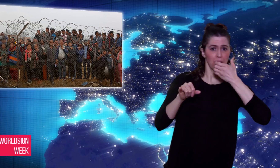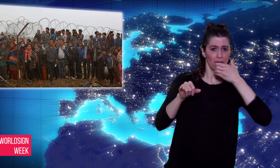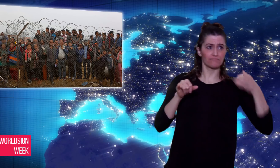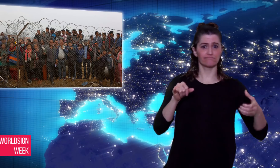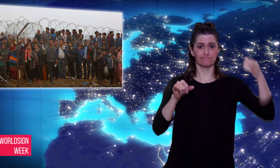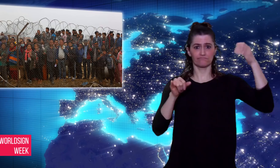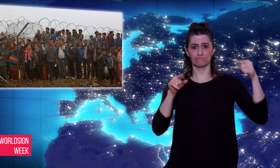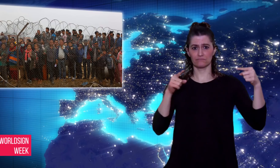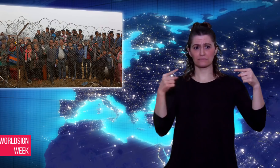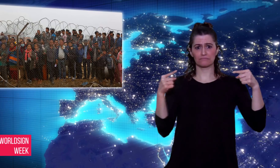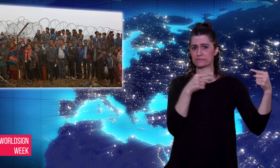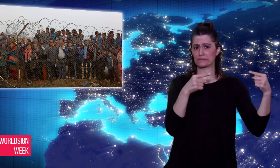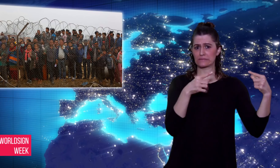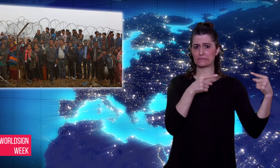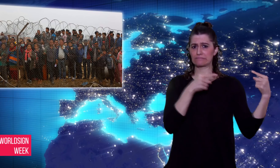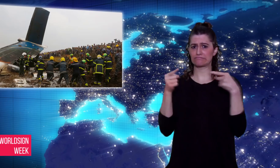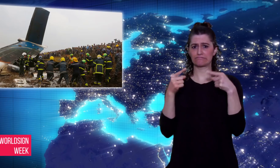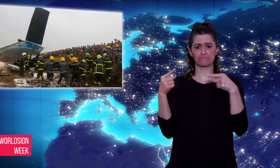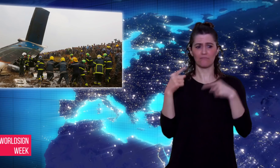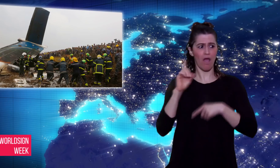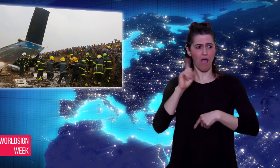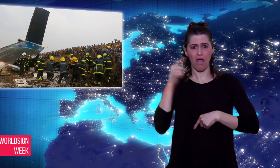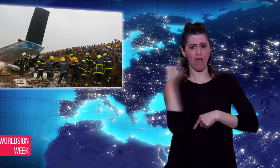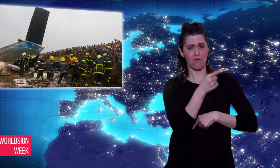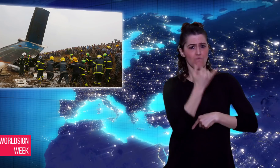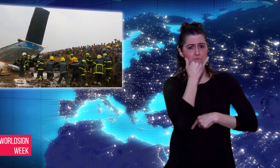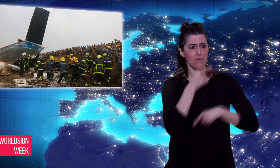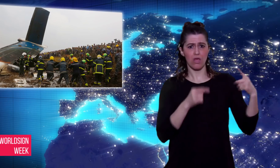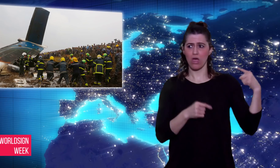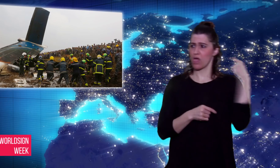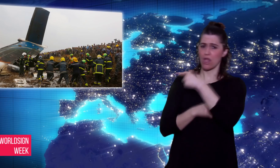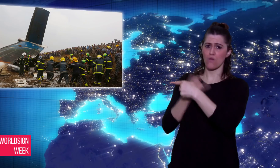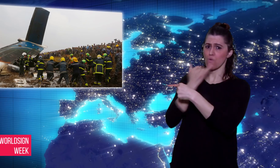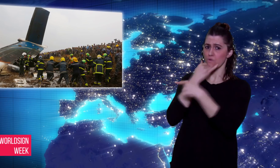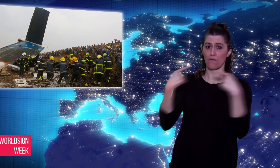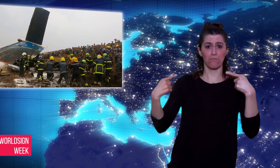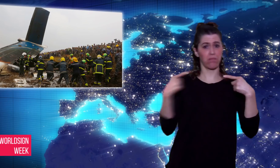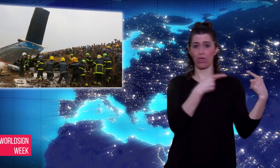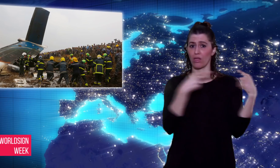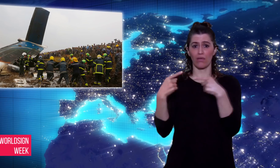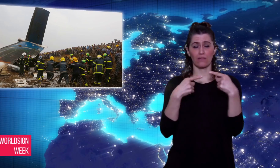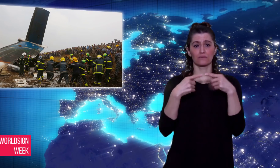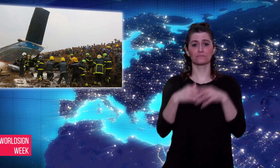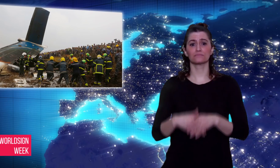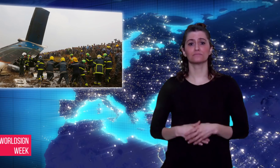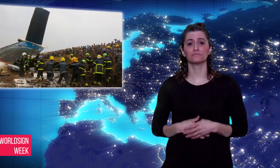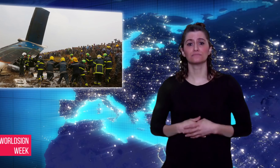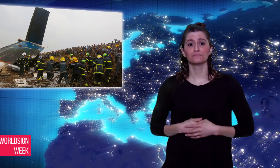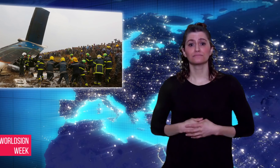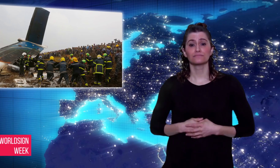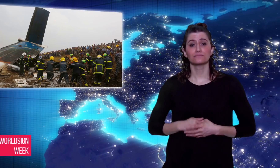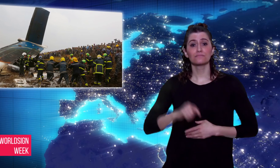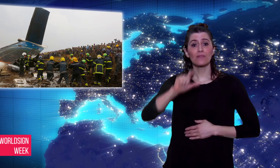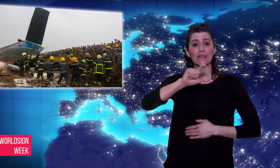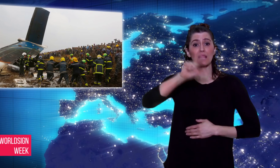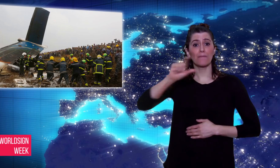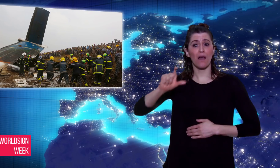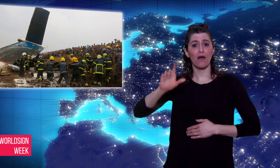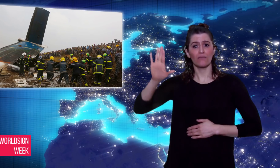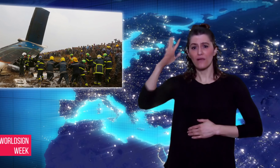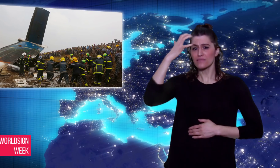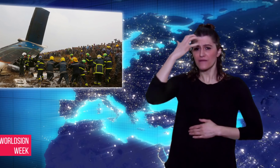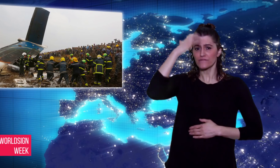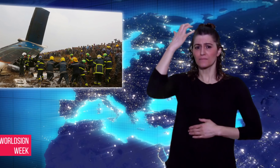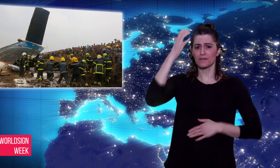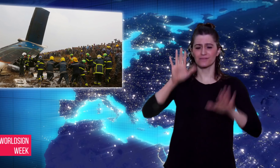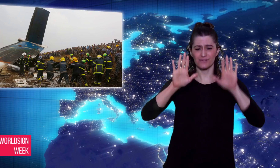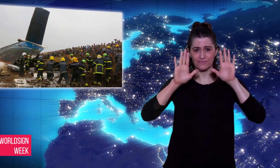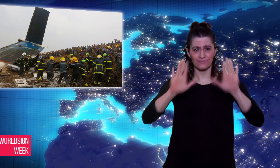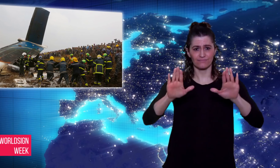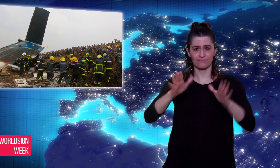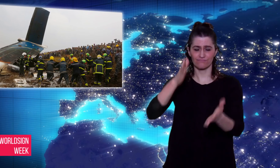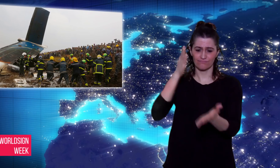disaster. The Nepal government ordered an